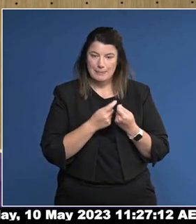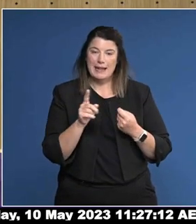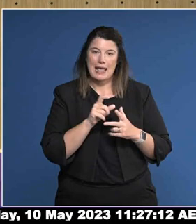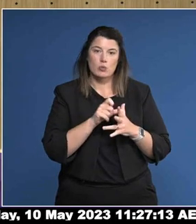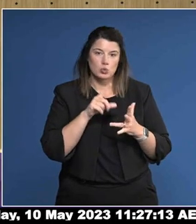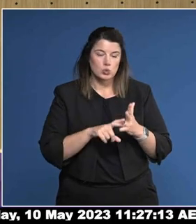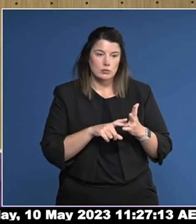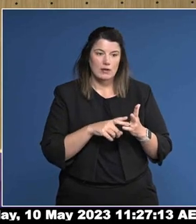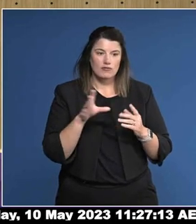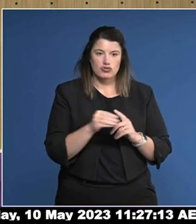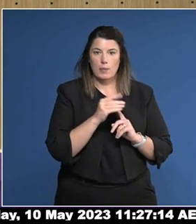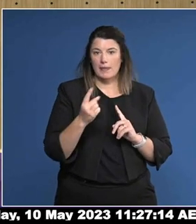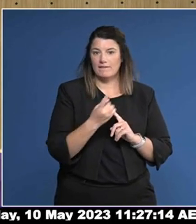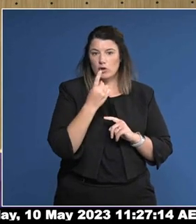since 1 July.